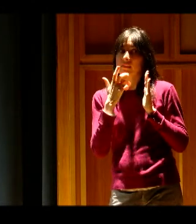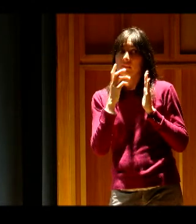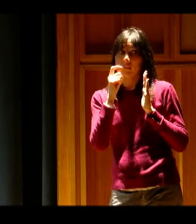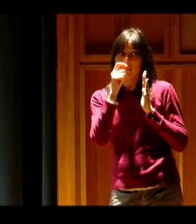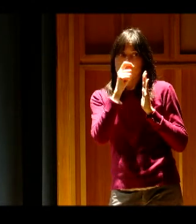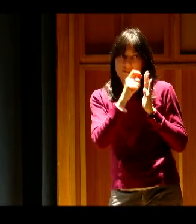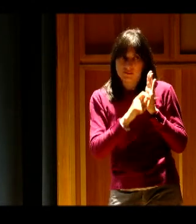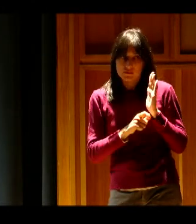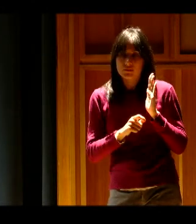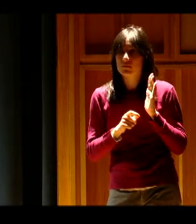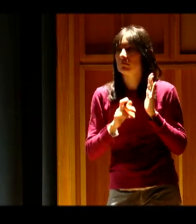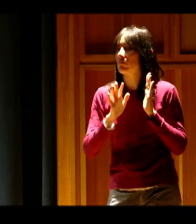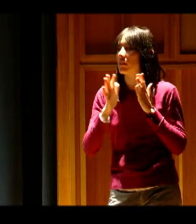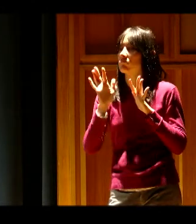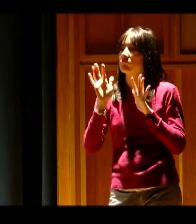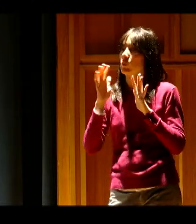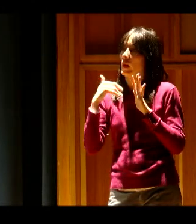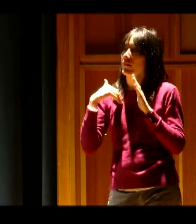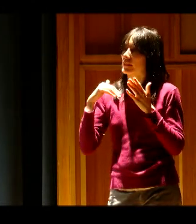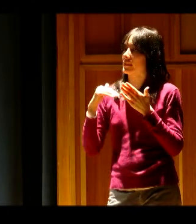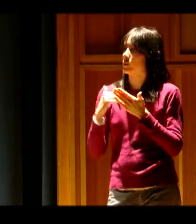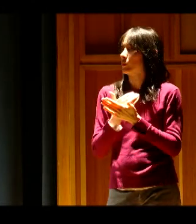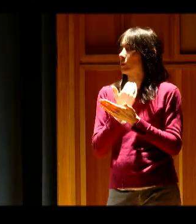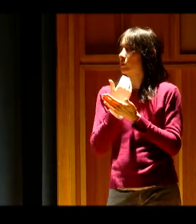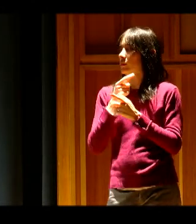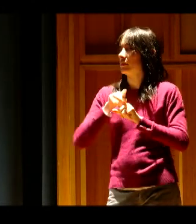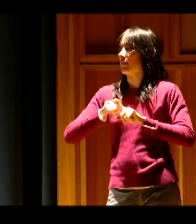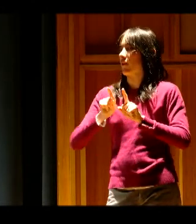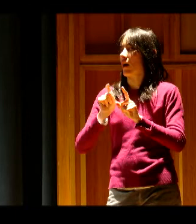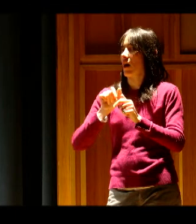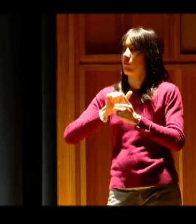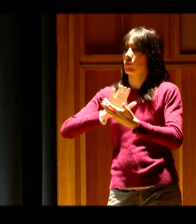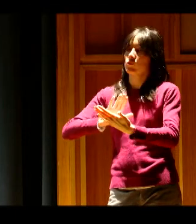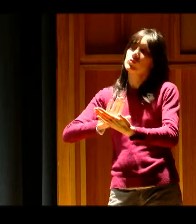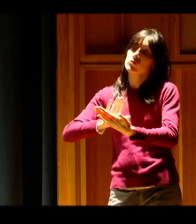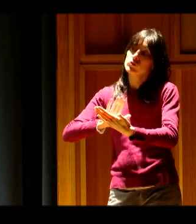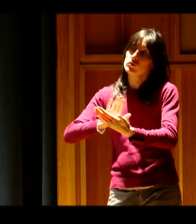completely different approach to this where requirements,